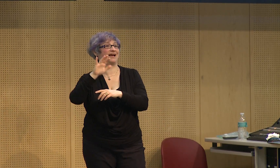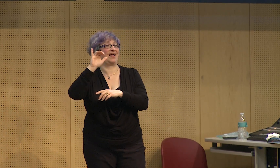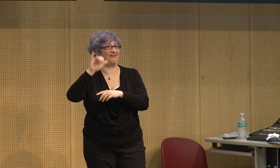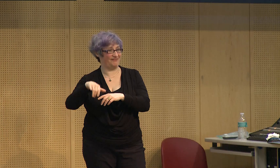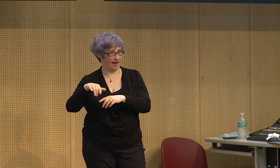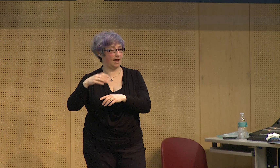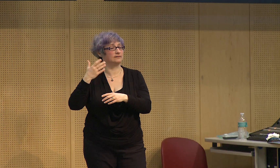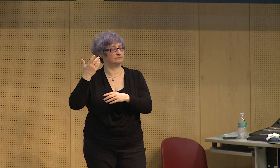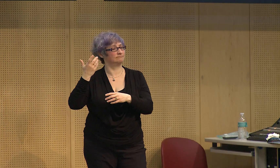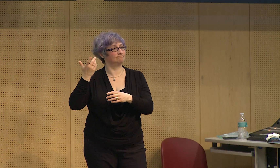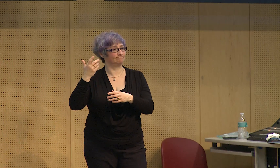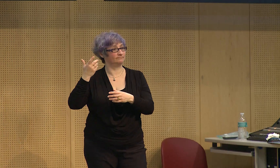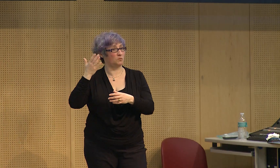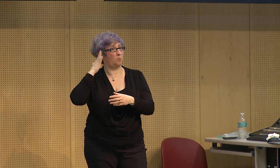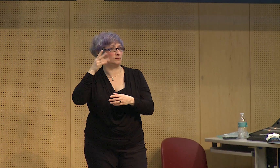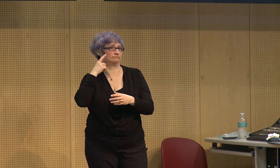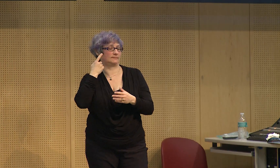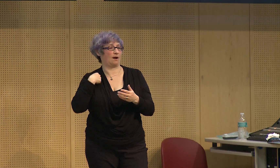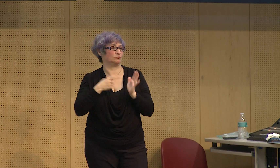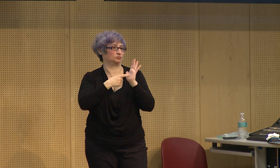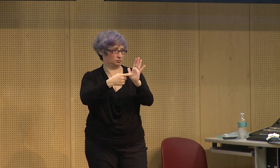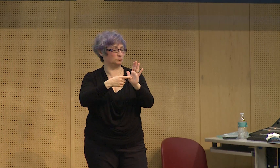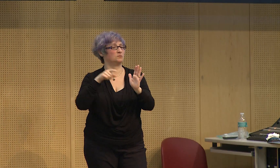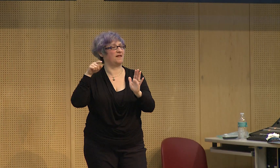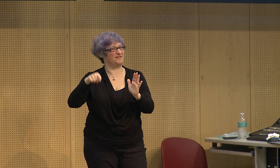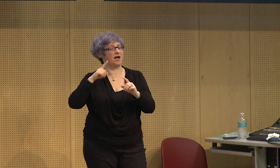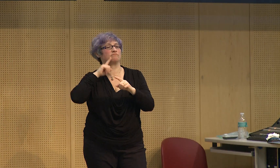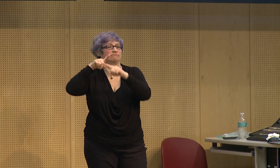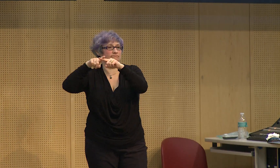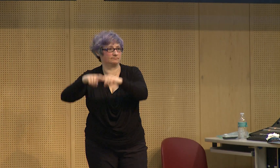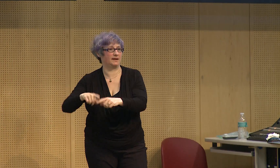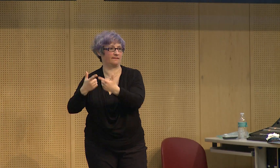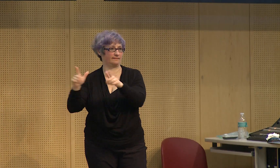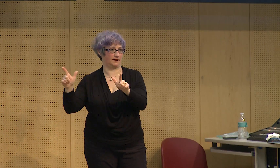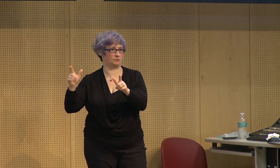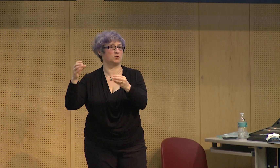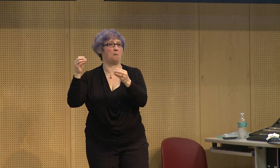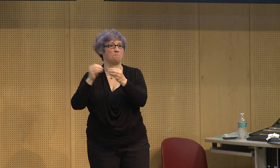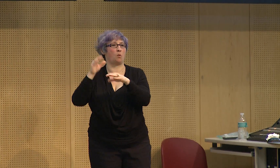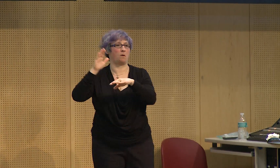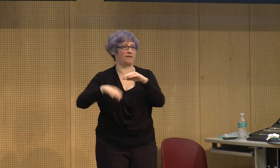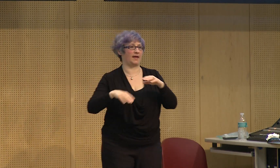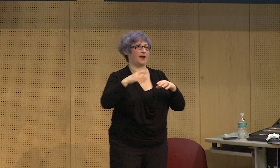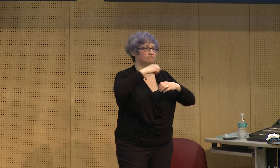Quantities above 4, and I will show you, really depends on language more than being able